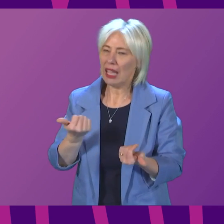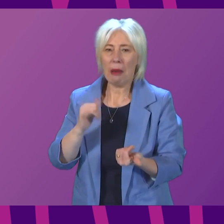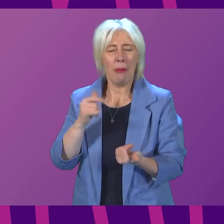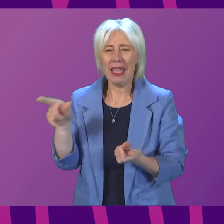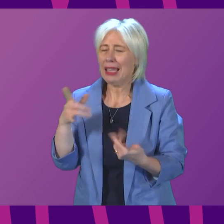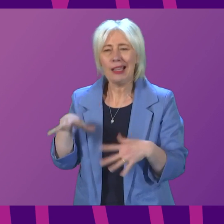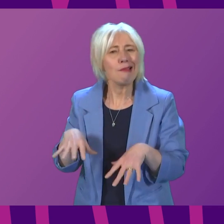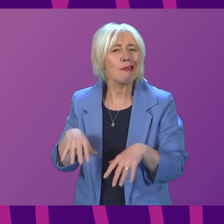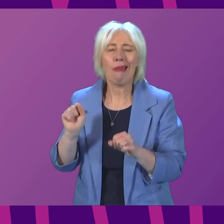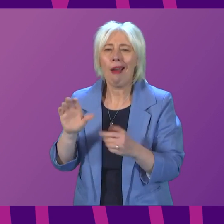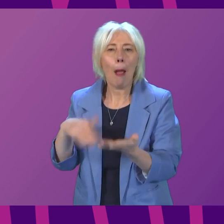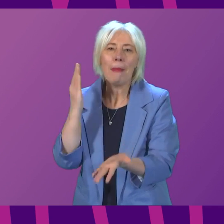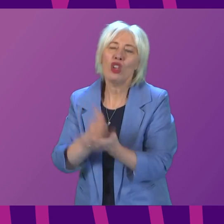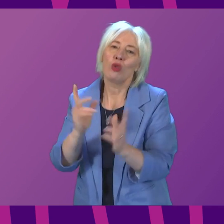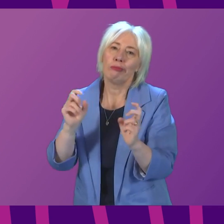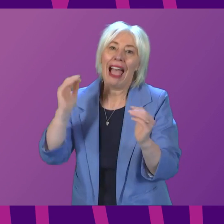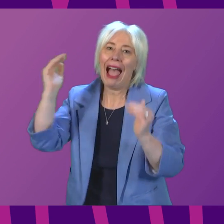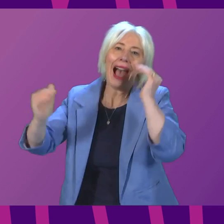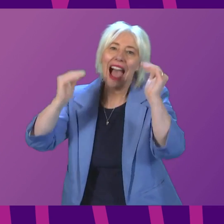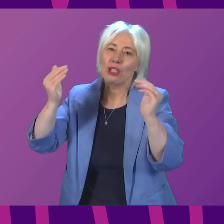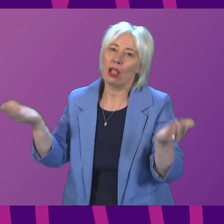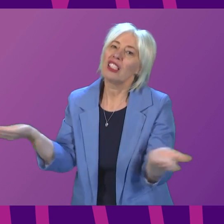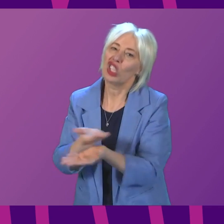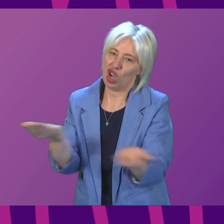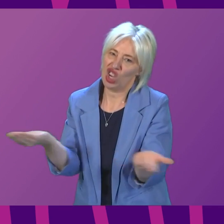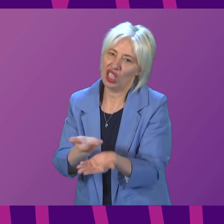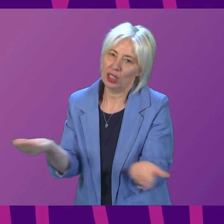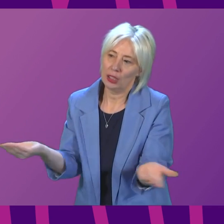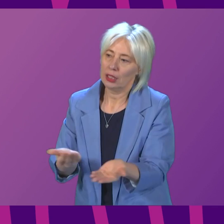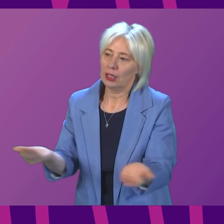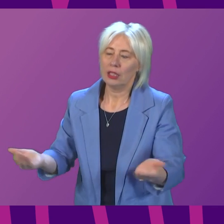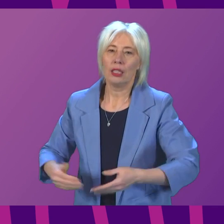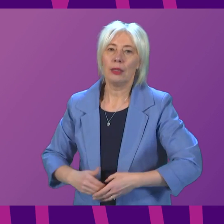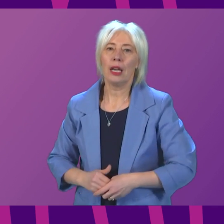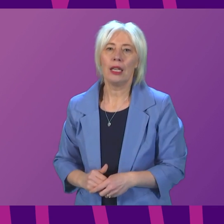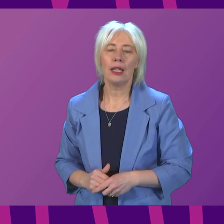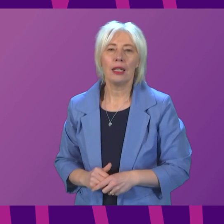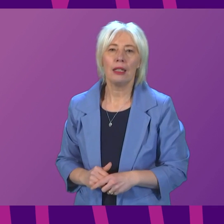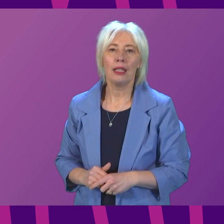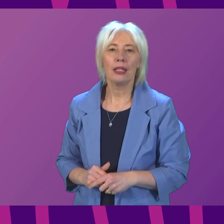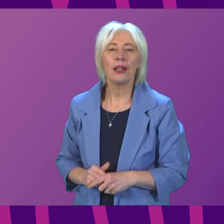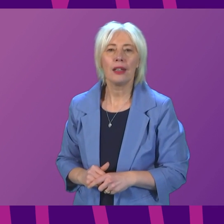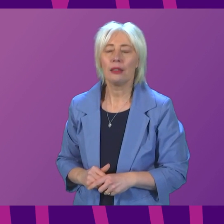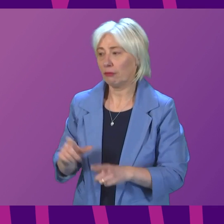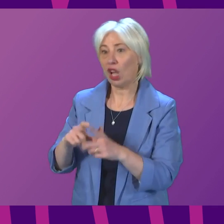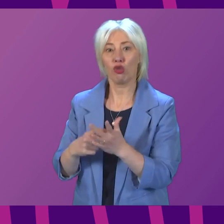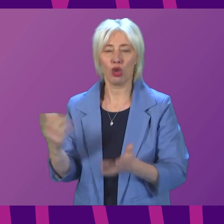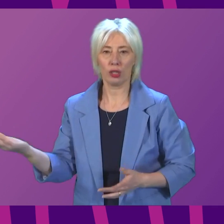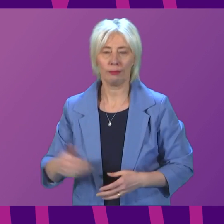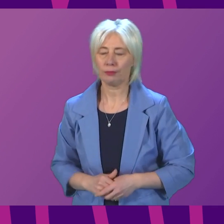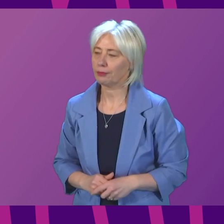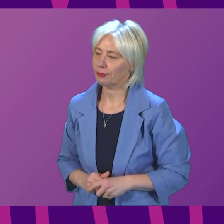by making sure that it is a grown-up discussion.